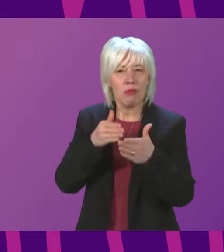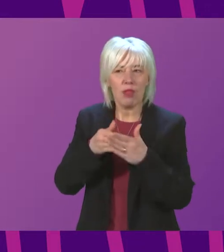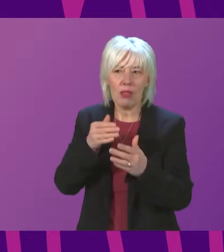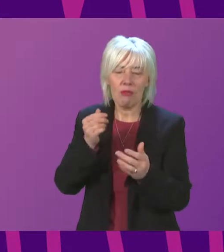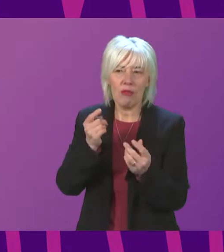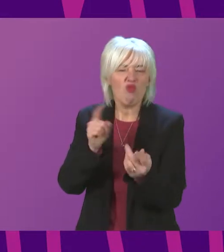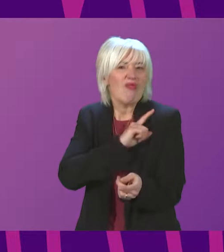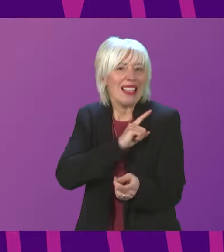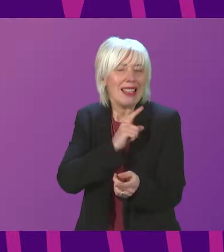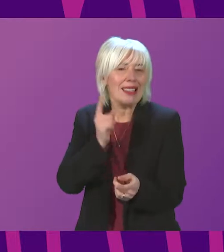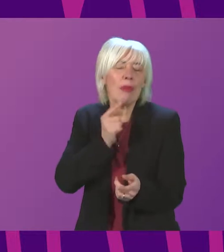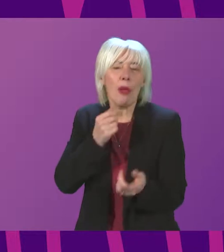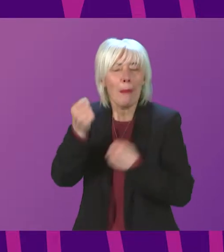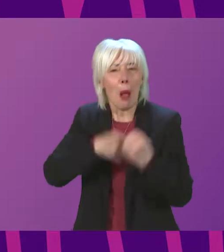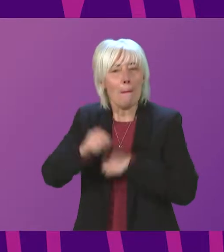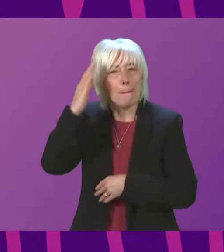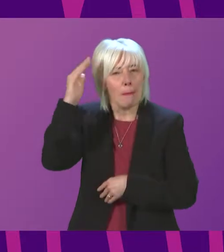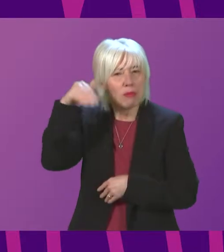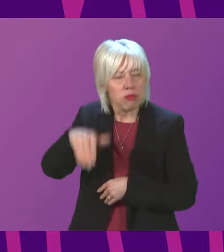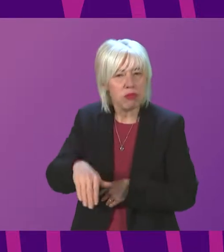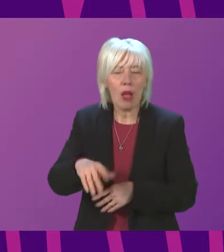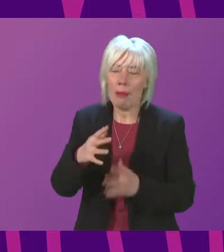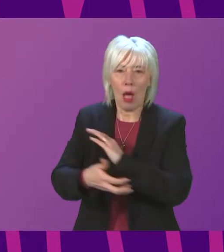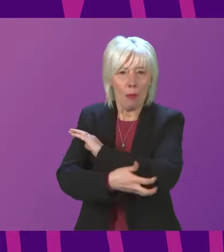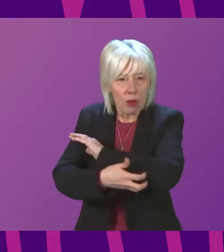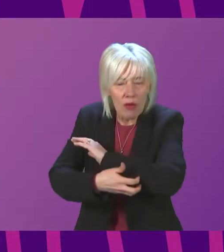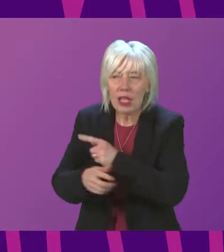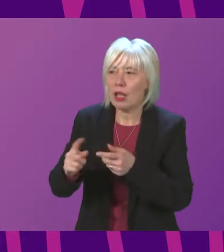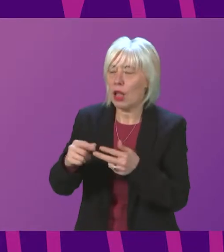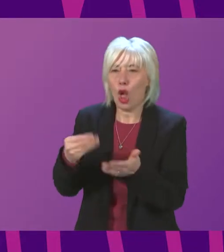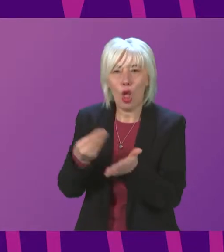are now being exacerbated by poverty and the cost of living crisis.